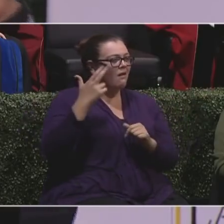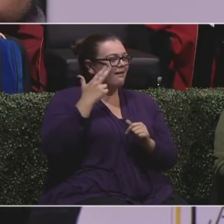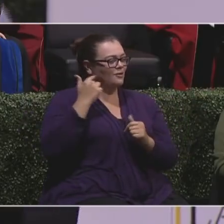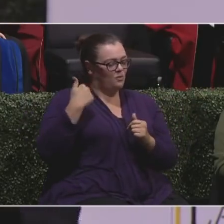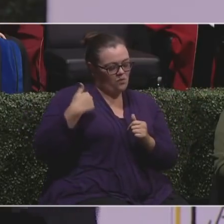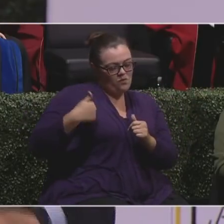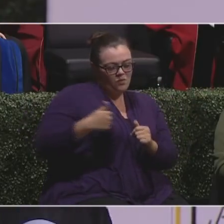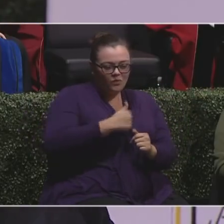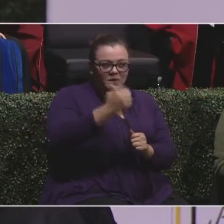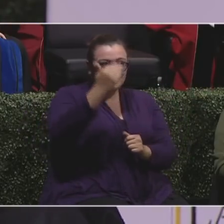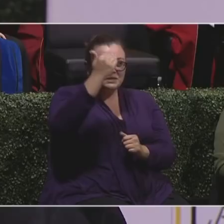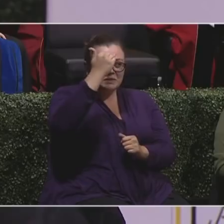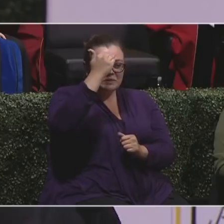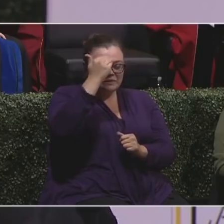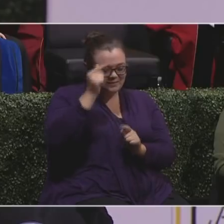LARGEST MARKET IN THE UNITED STATES THAT WAS UNINSURED.